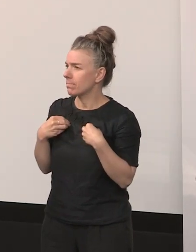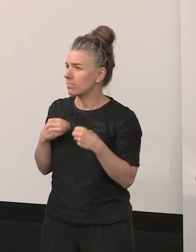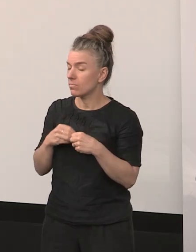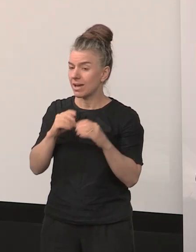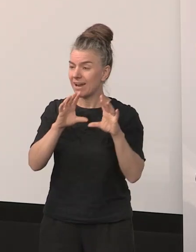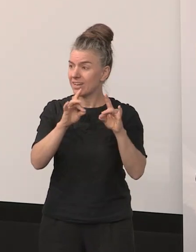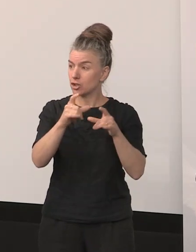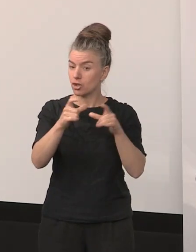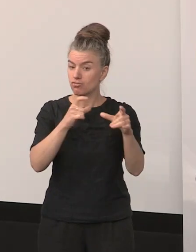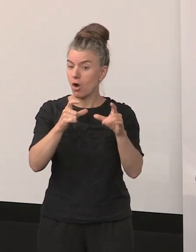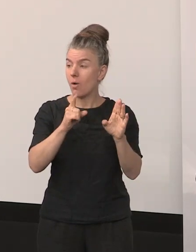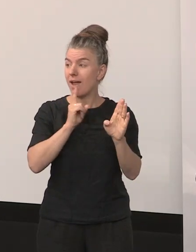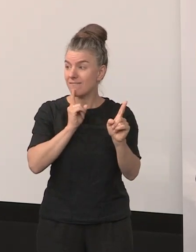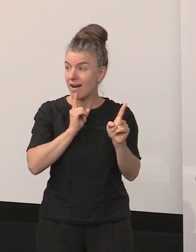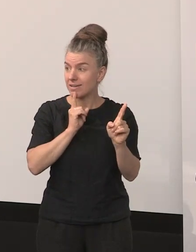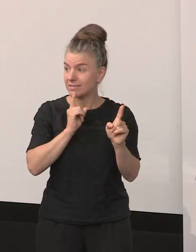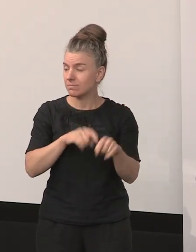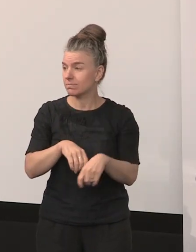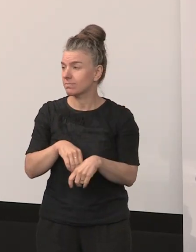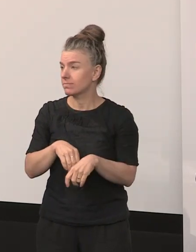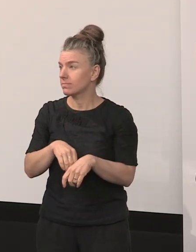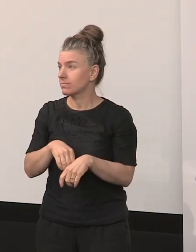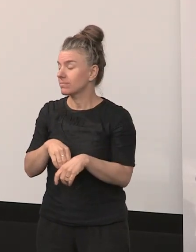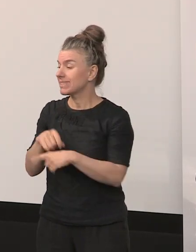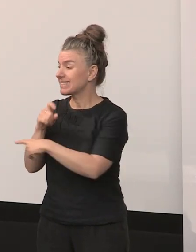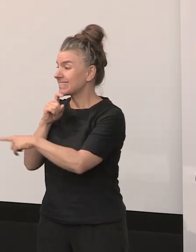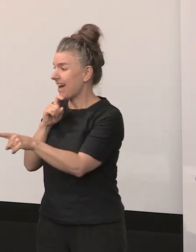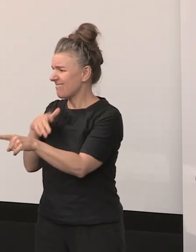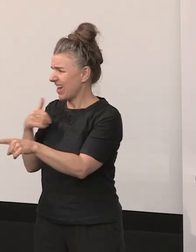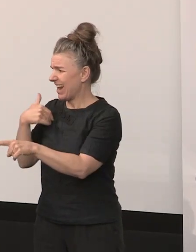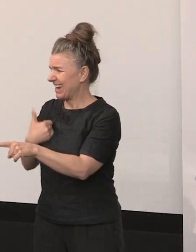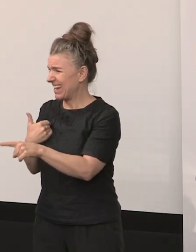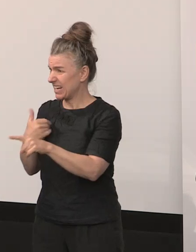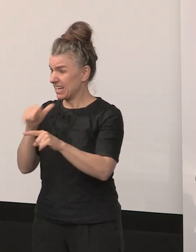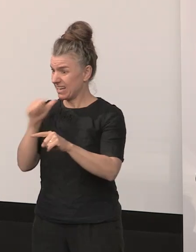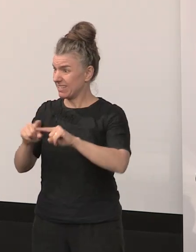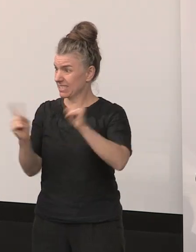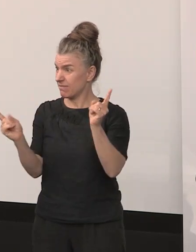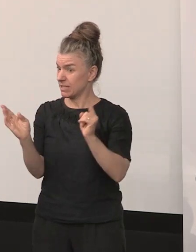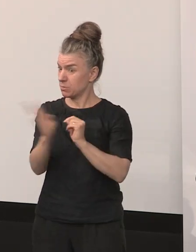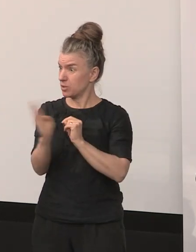they needed, where there was a gap between what the infection